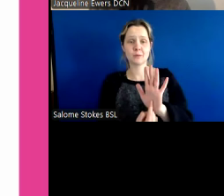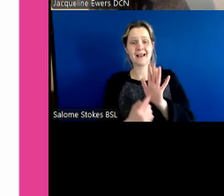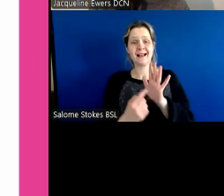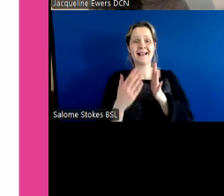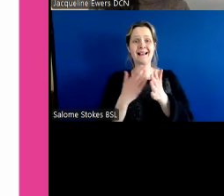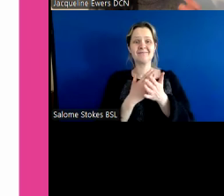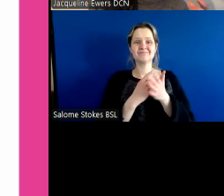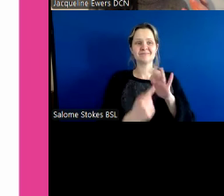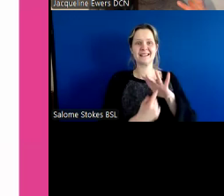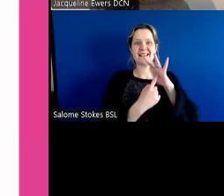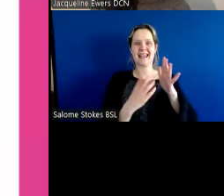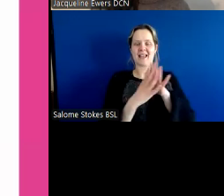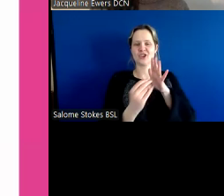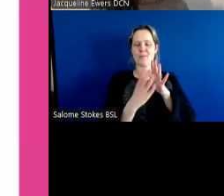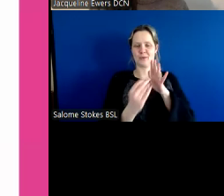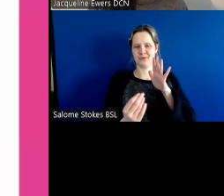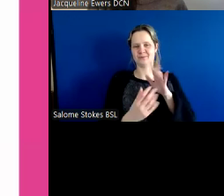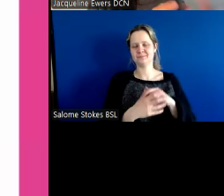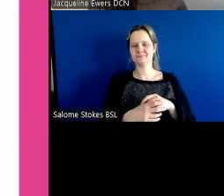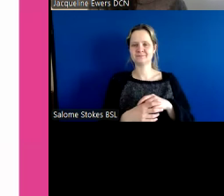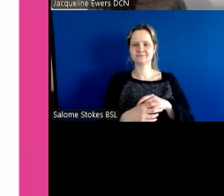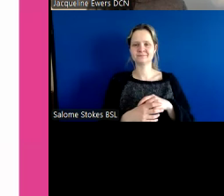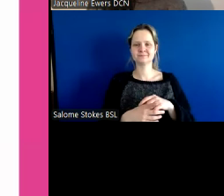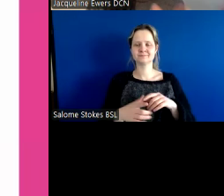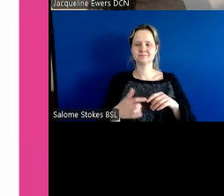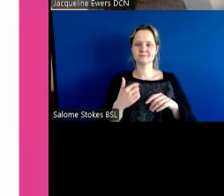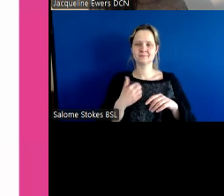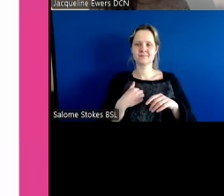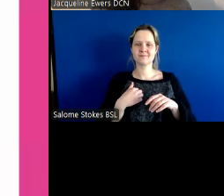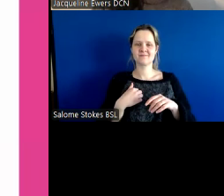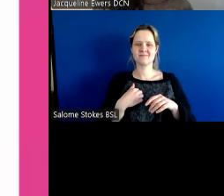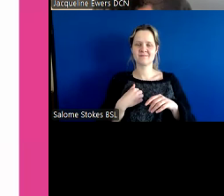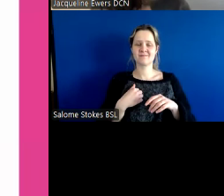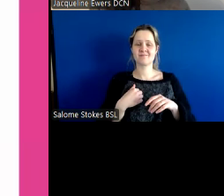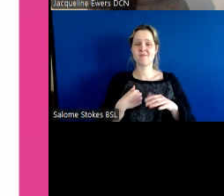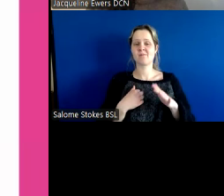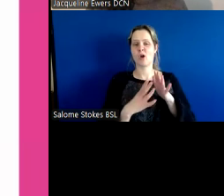that I've had the opportunity to have some feedback